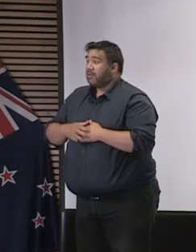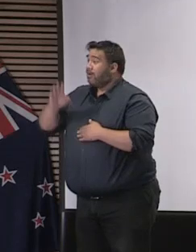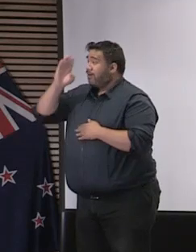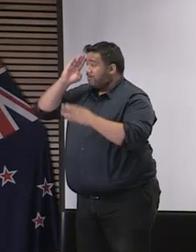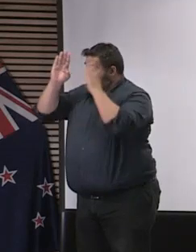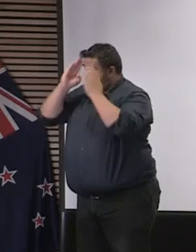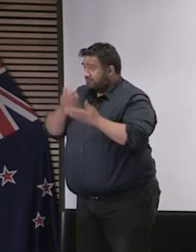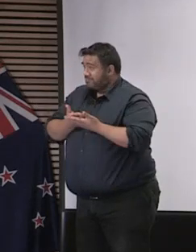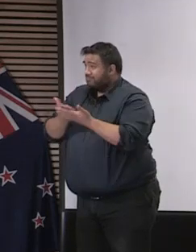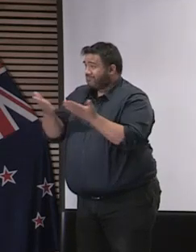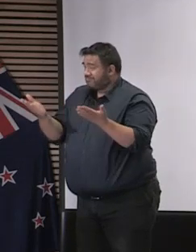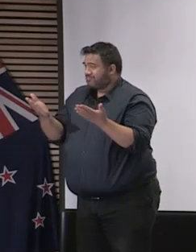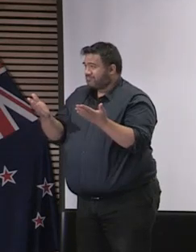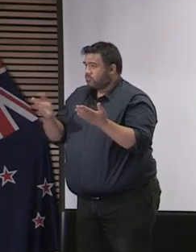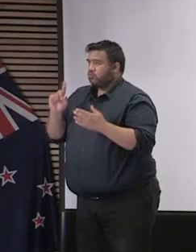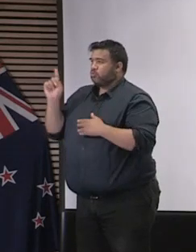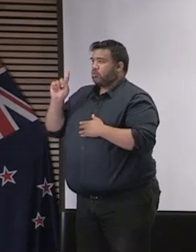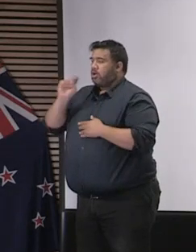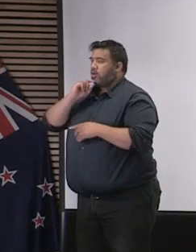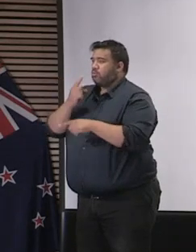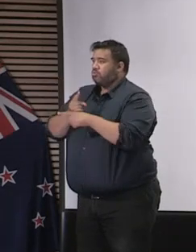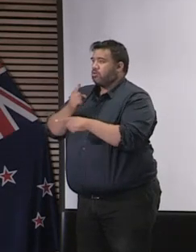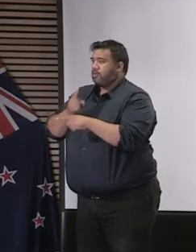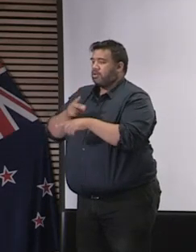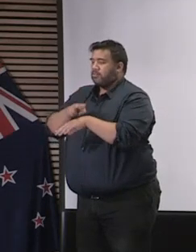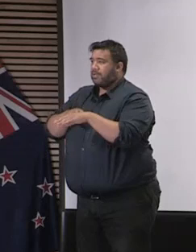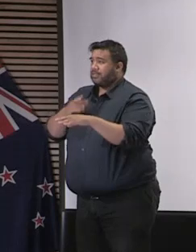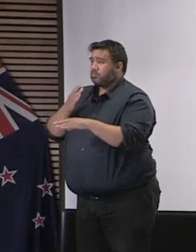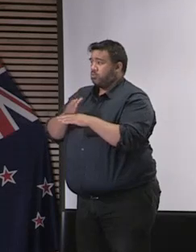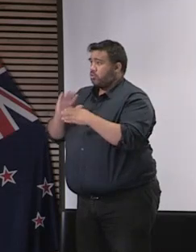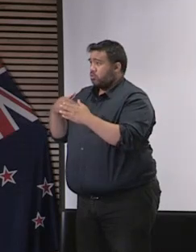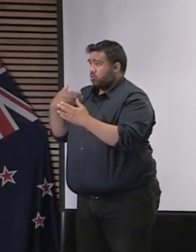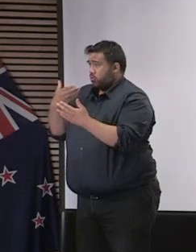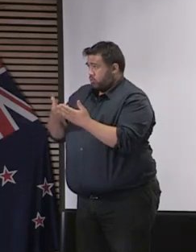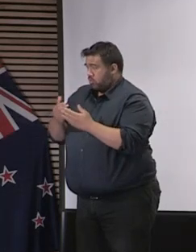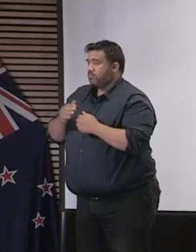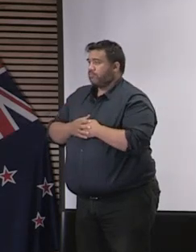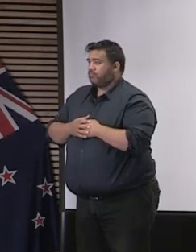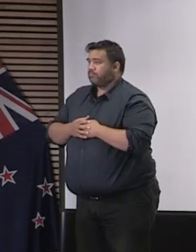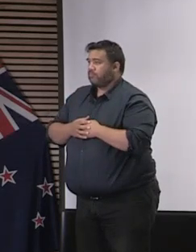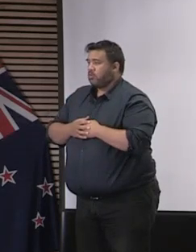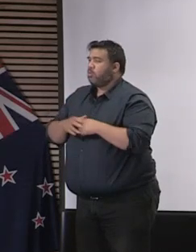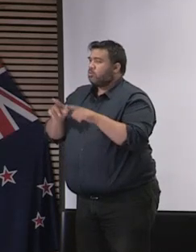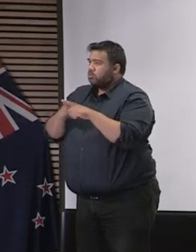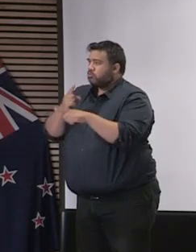COVID-19. Today I wish to provide an